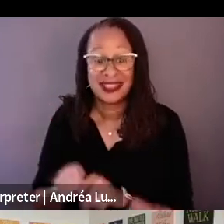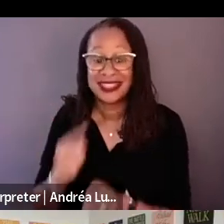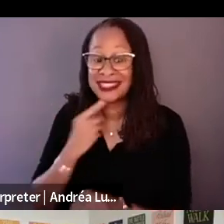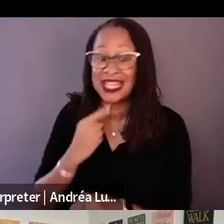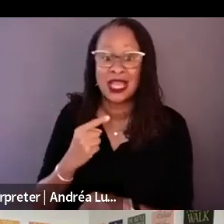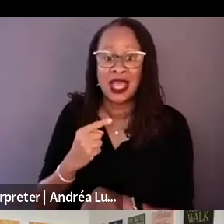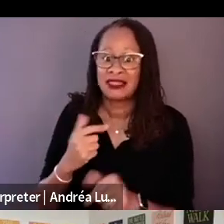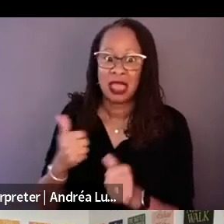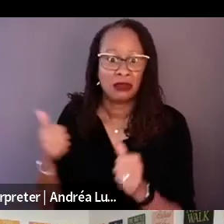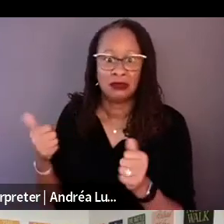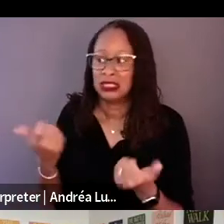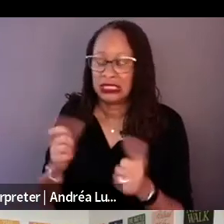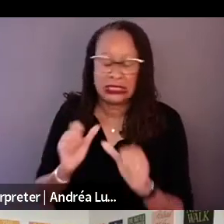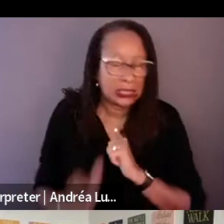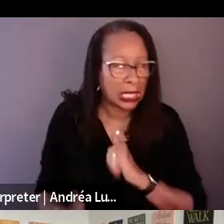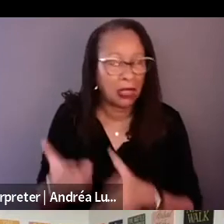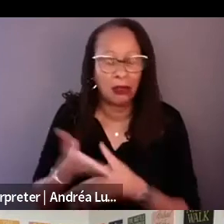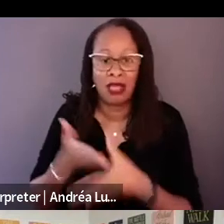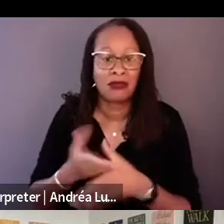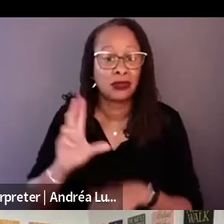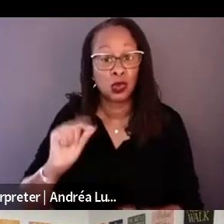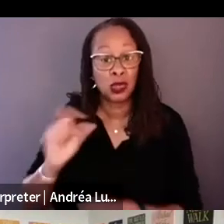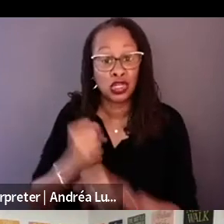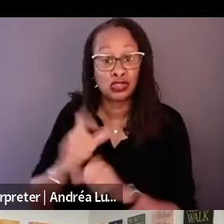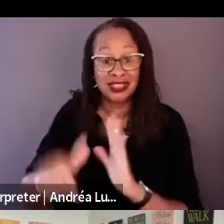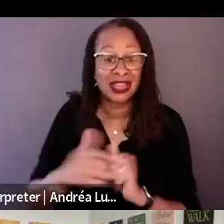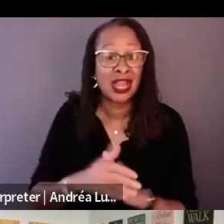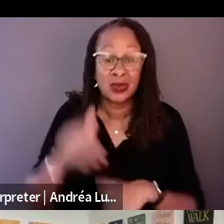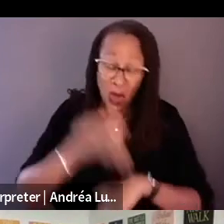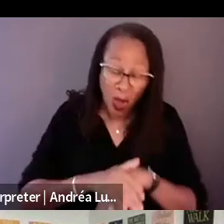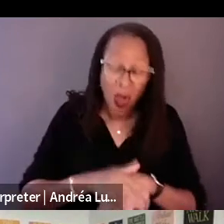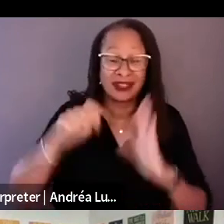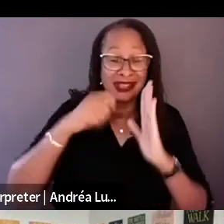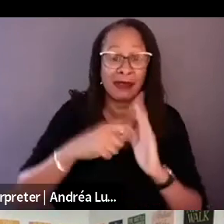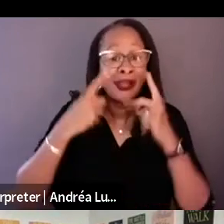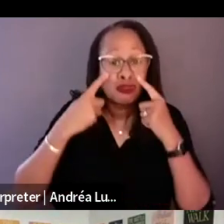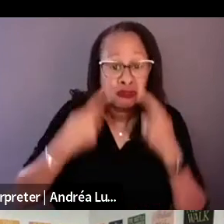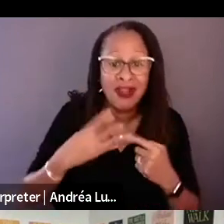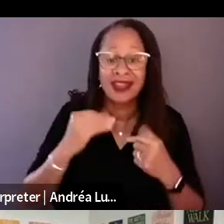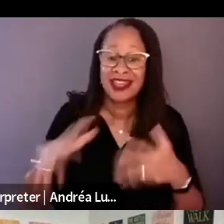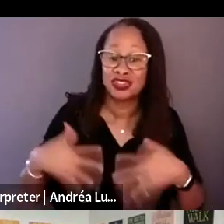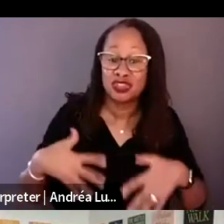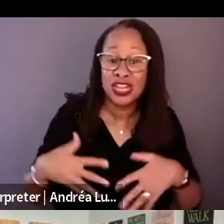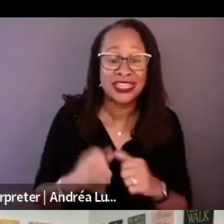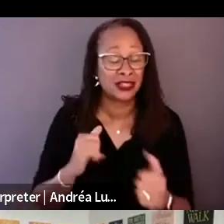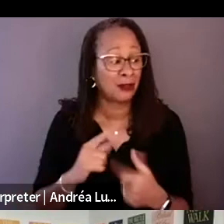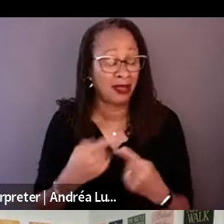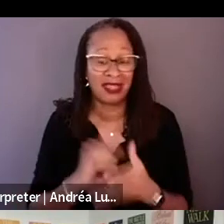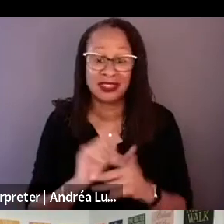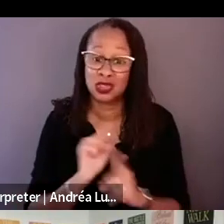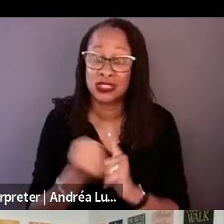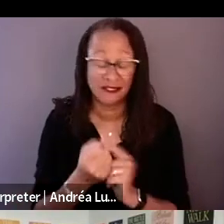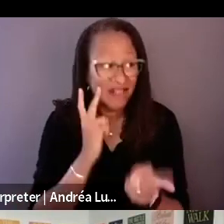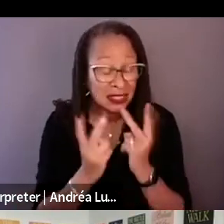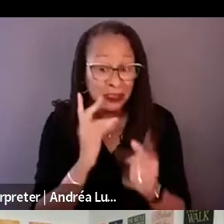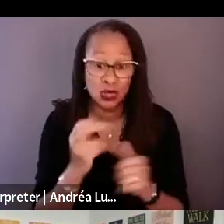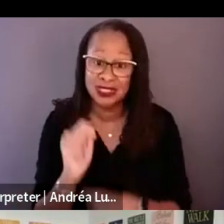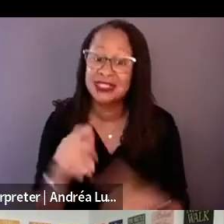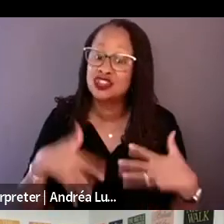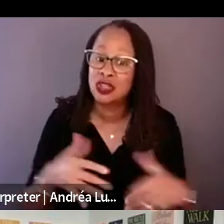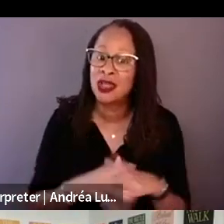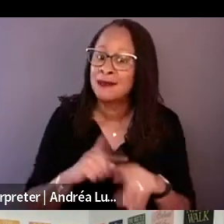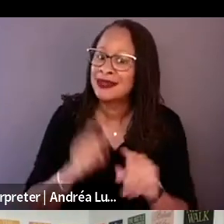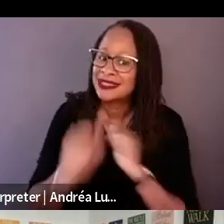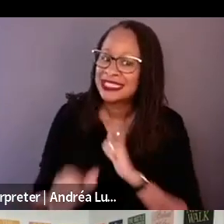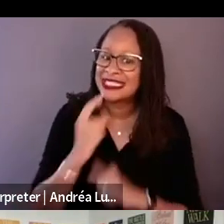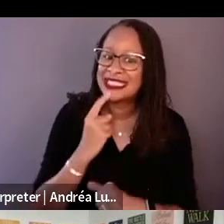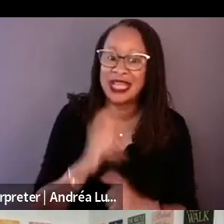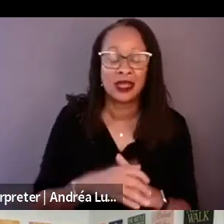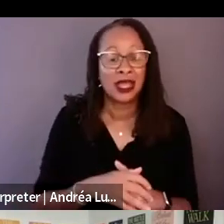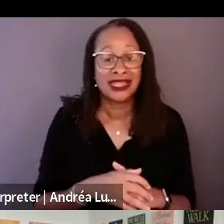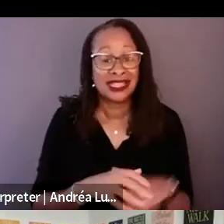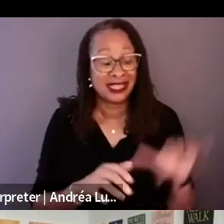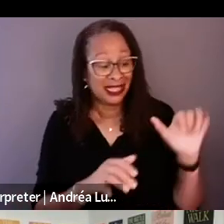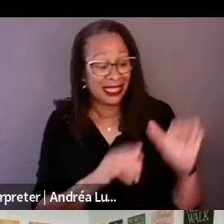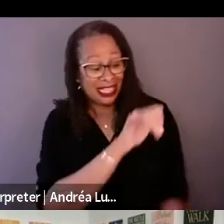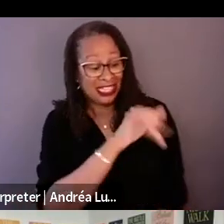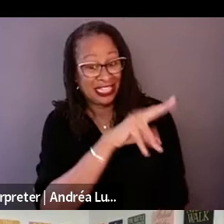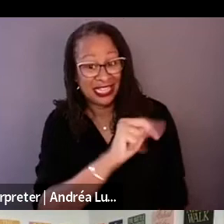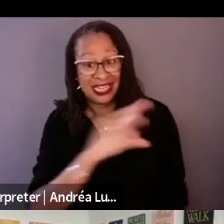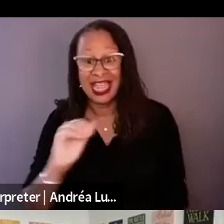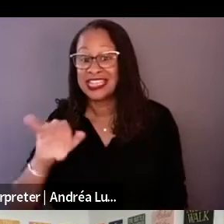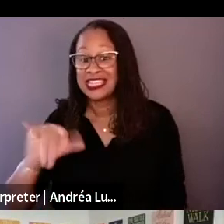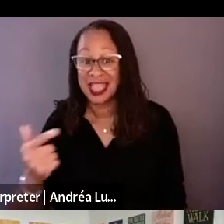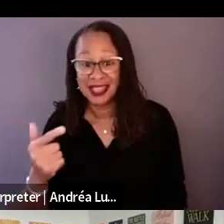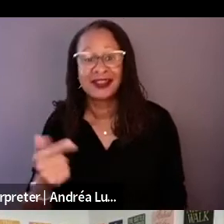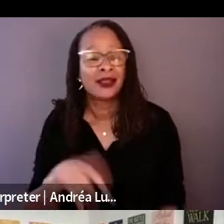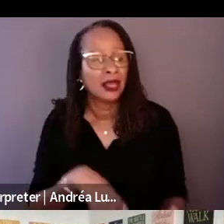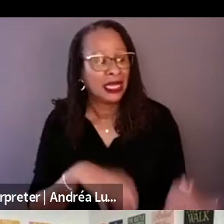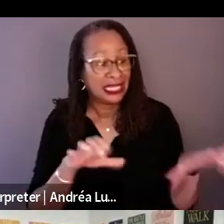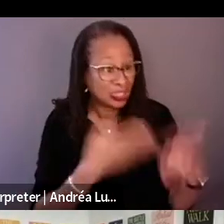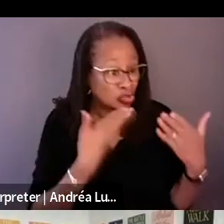Visibly shaking, but still even he said, you know, the yang and he did good.